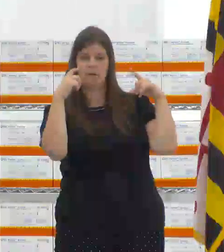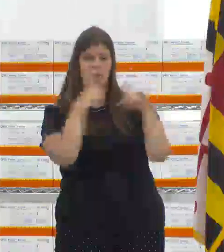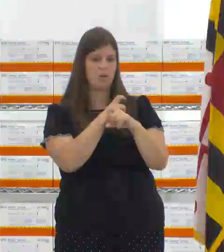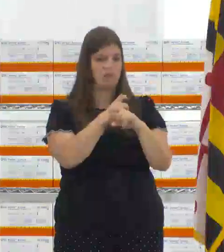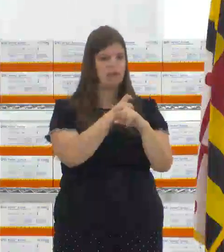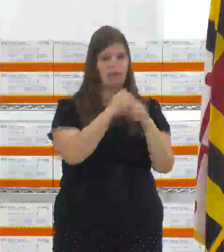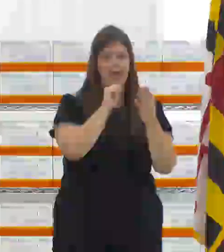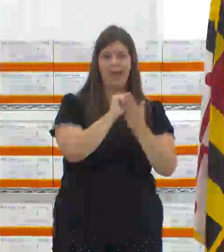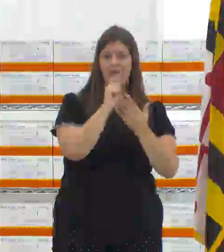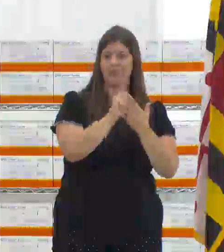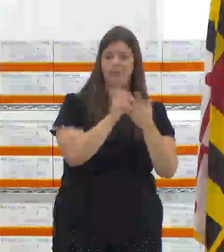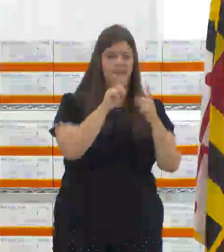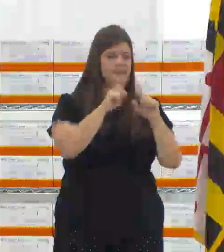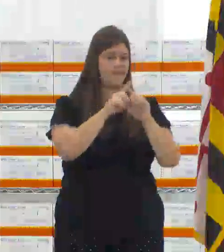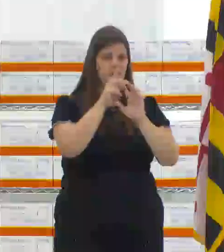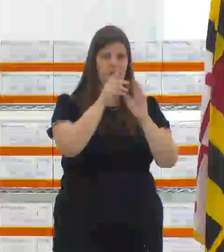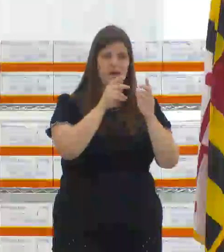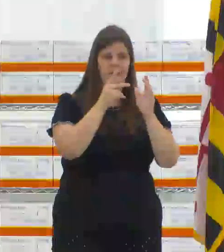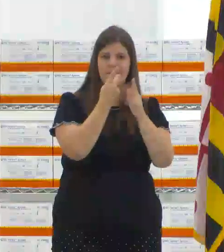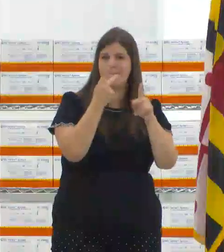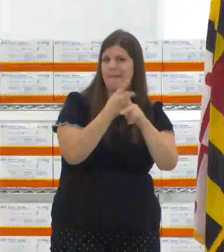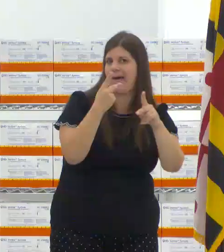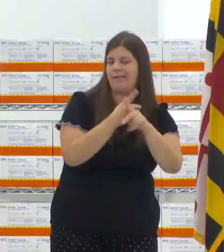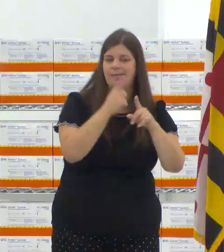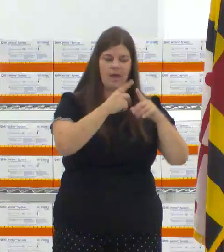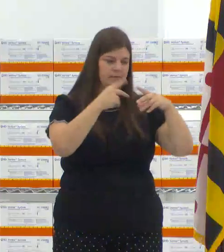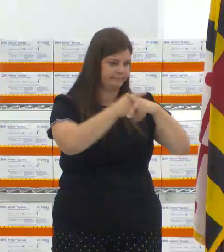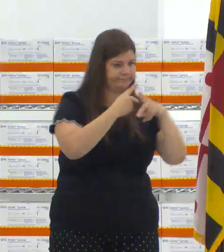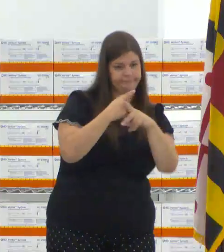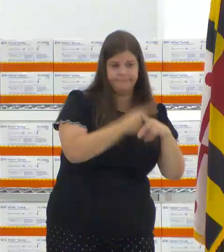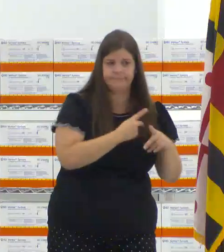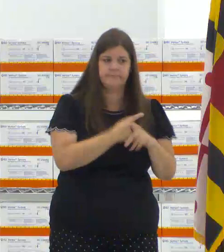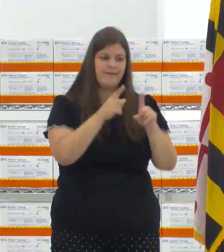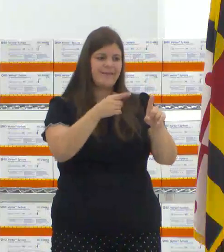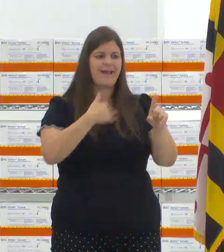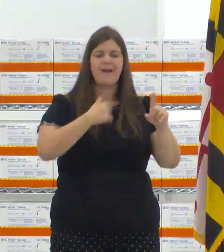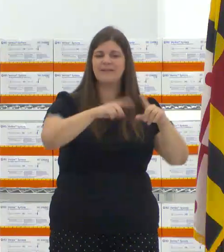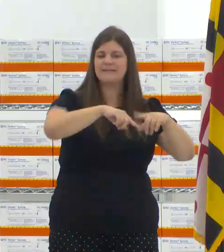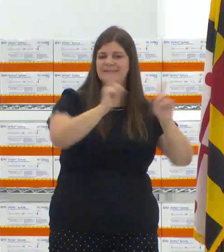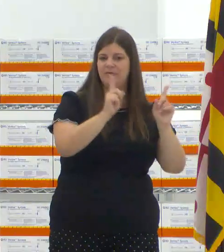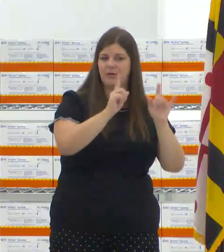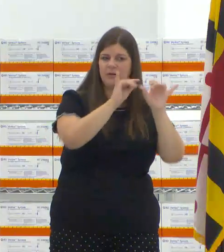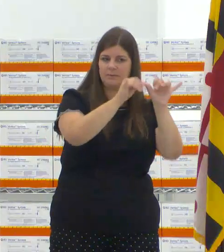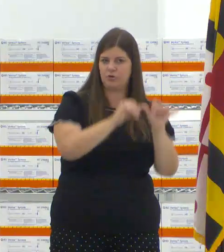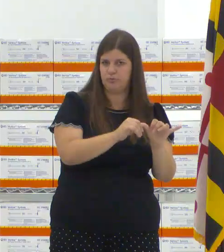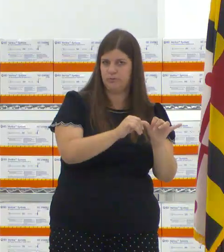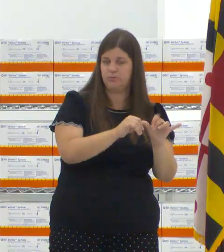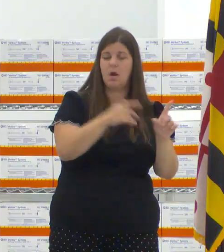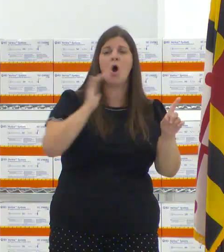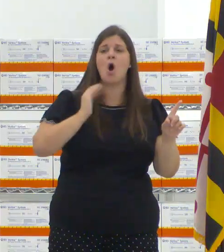ago, we're the -- I think the most transparent state in the do. country, we provide more information than other states